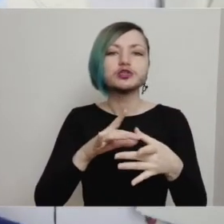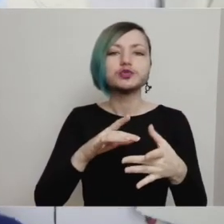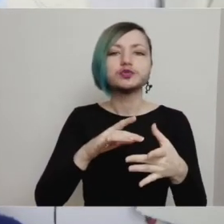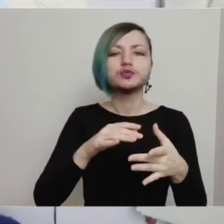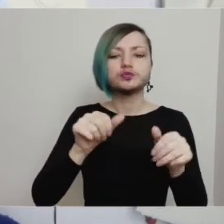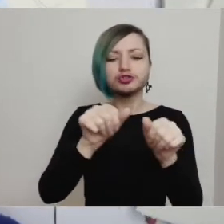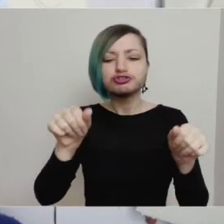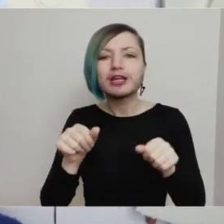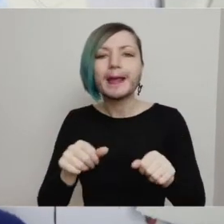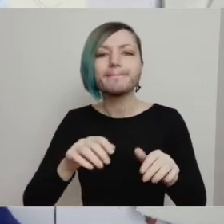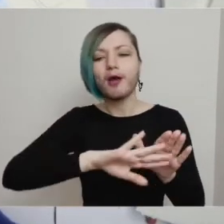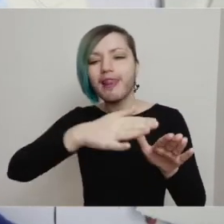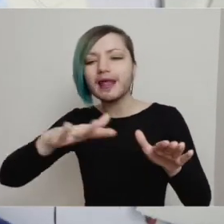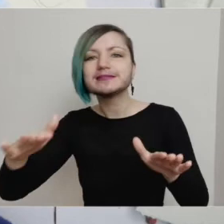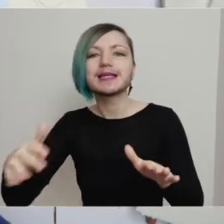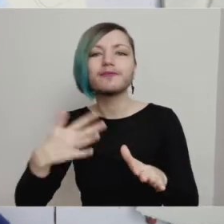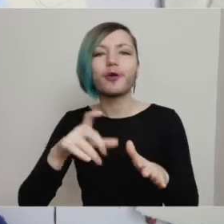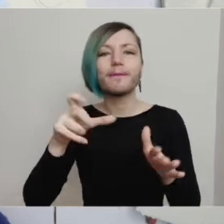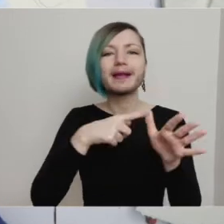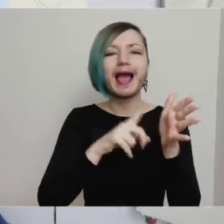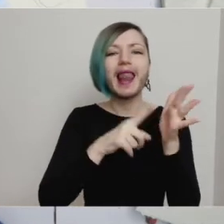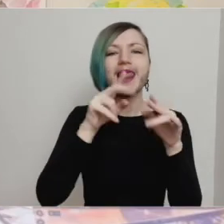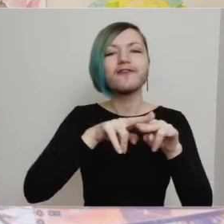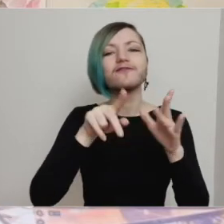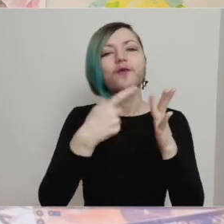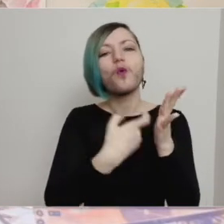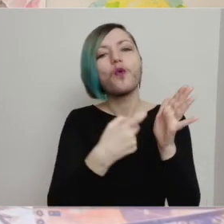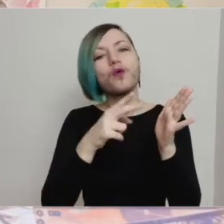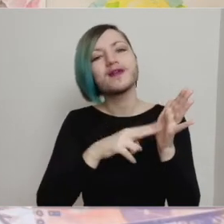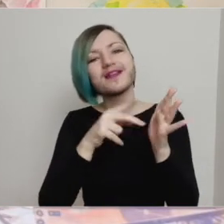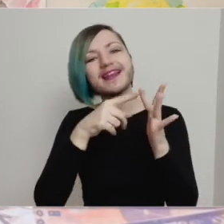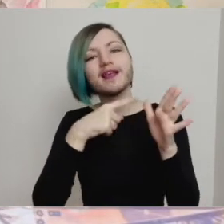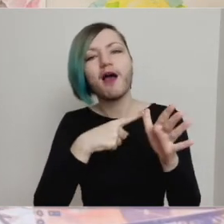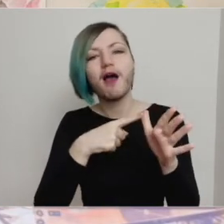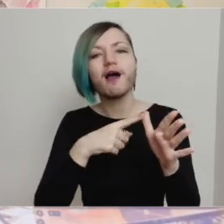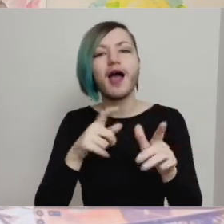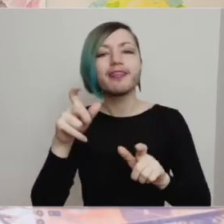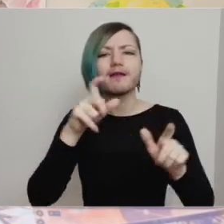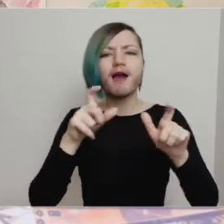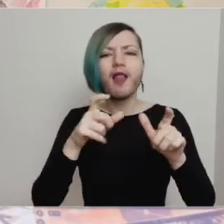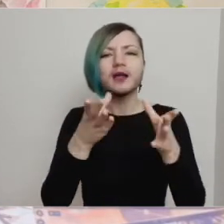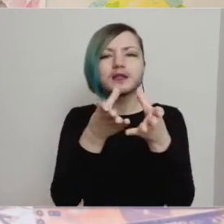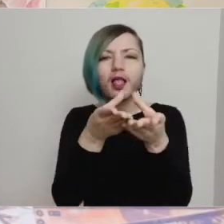with kind of washed out colors that show how warm the landscape was